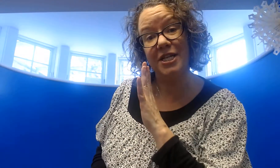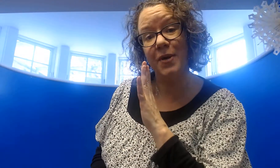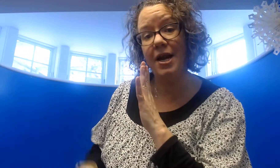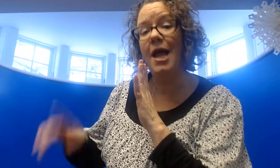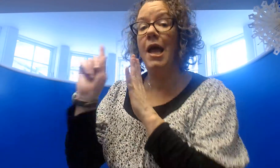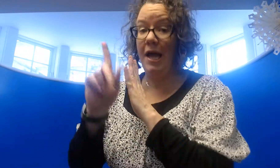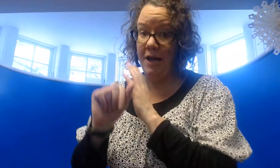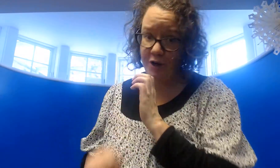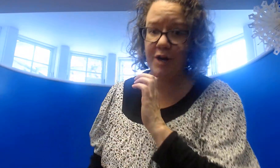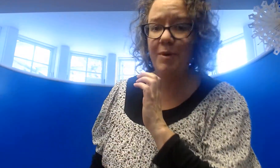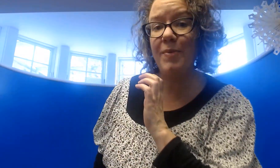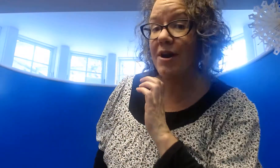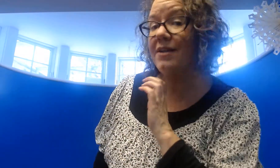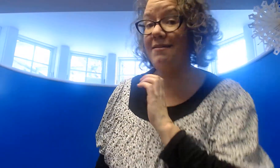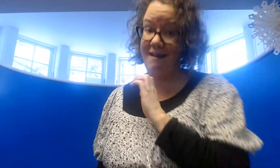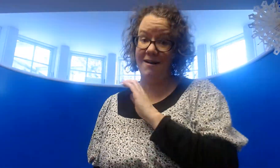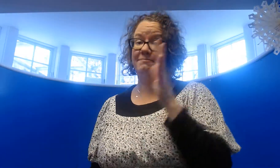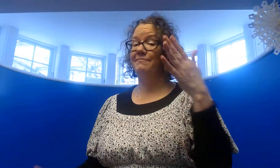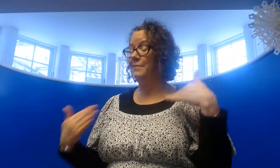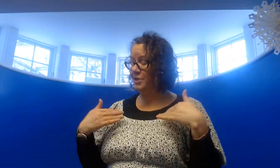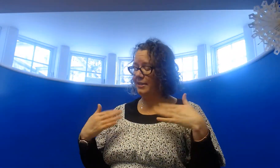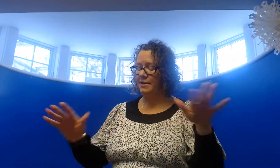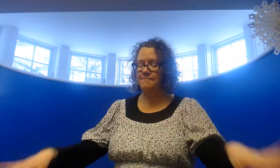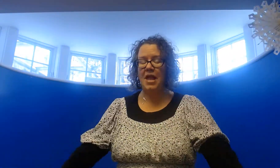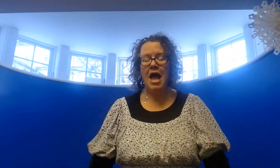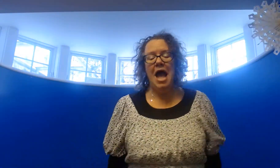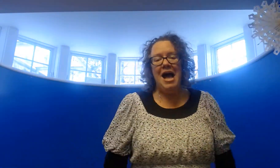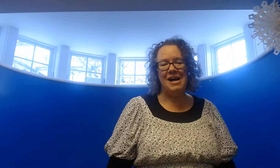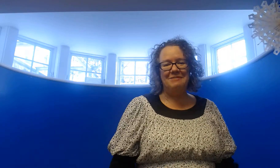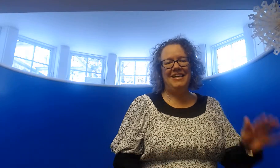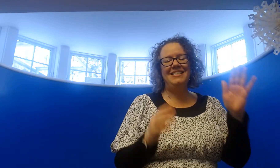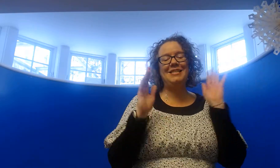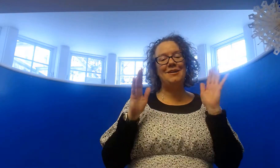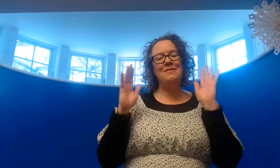this one and you're going to be better at it than they are. I'm just saying. So the